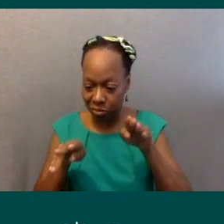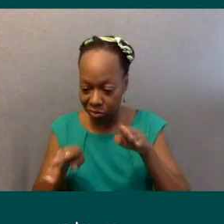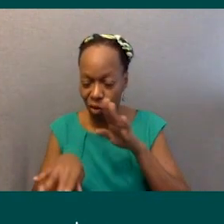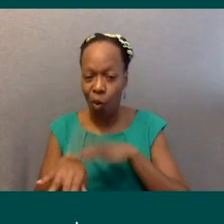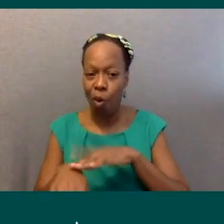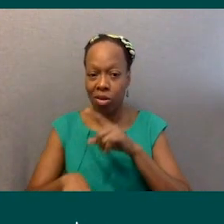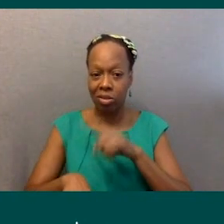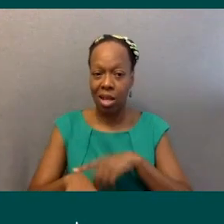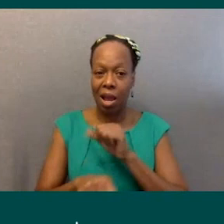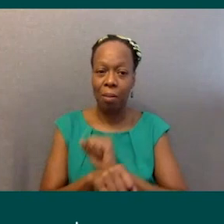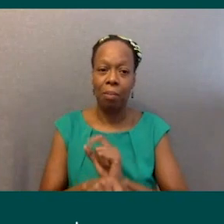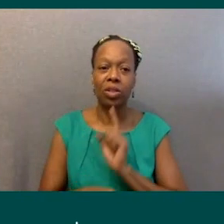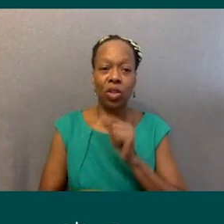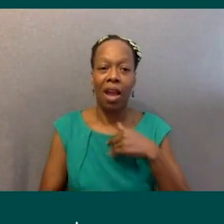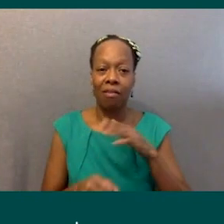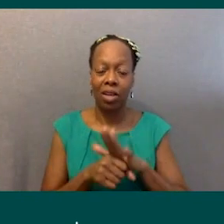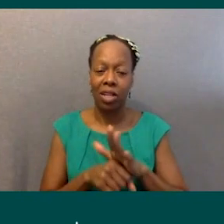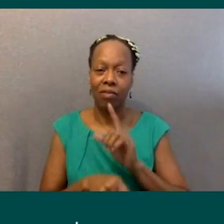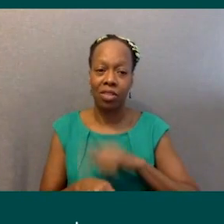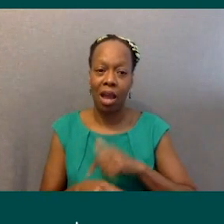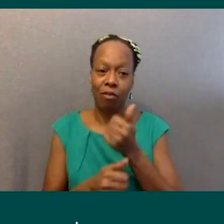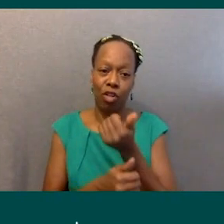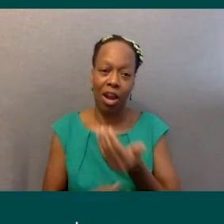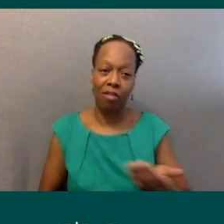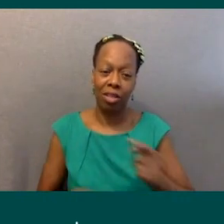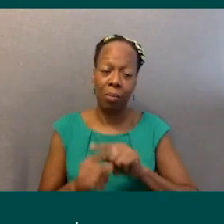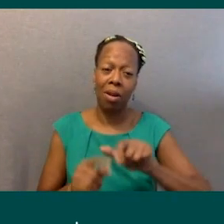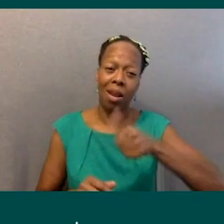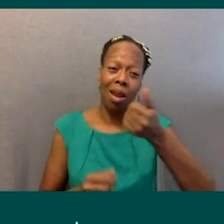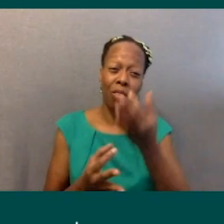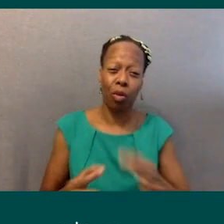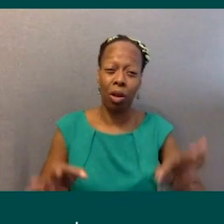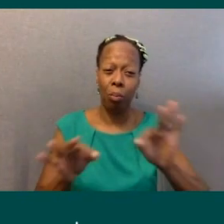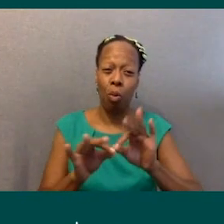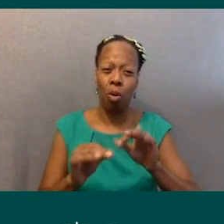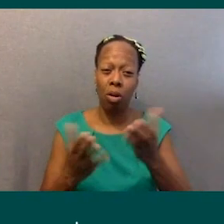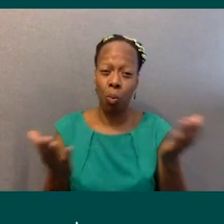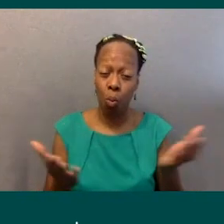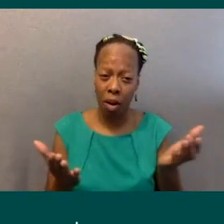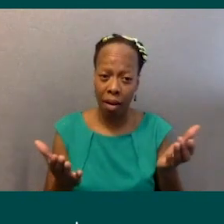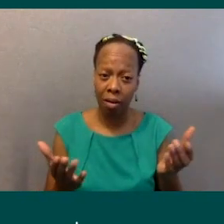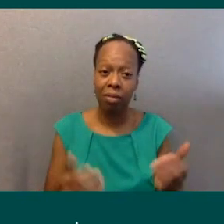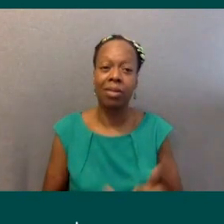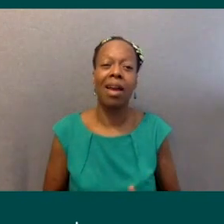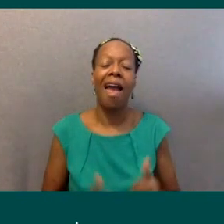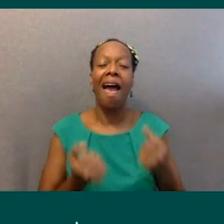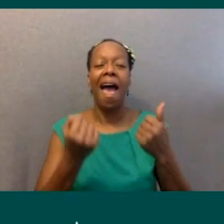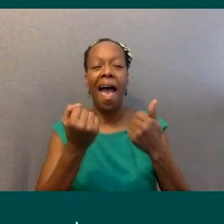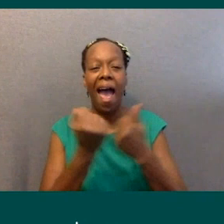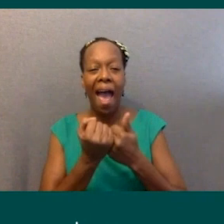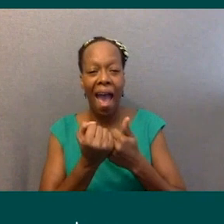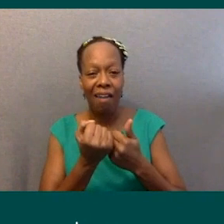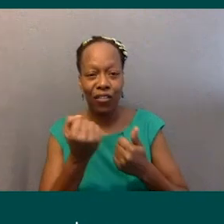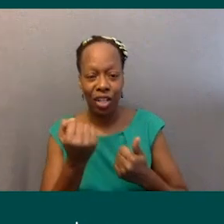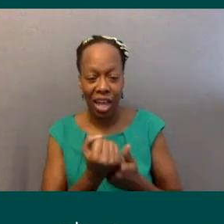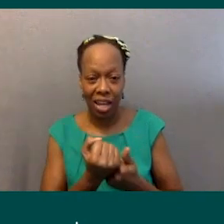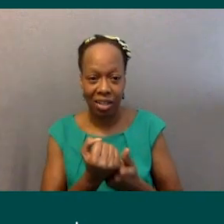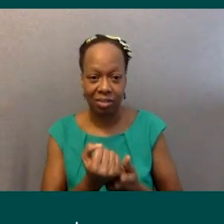and then get to other people's questions, but is around advocating. And this whole idea of advocacy and what that looks like